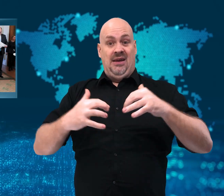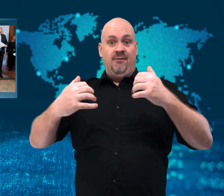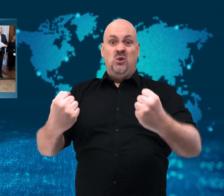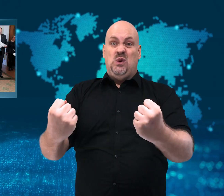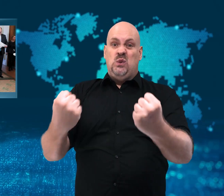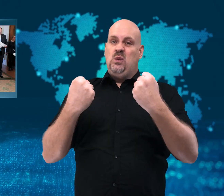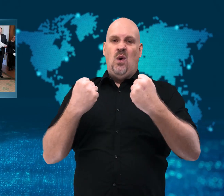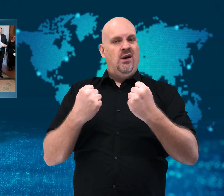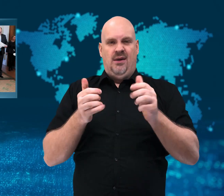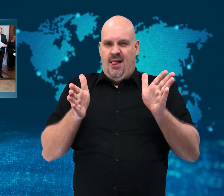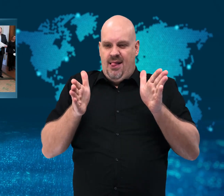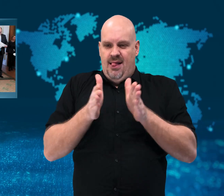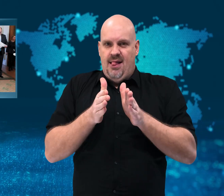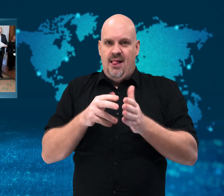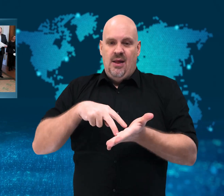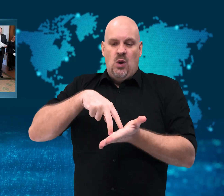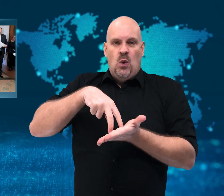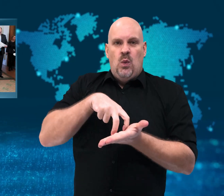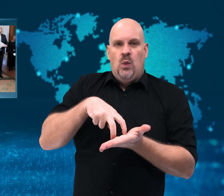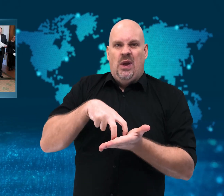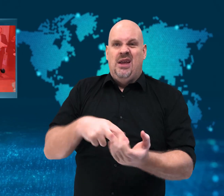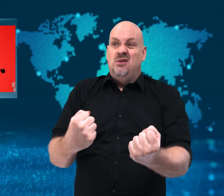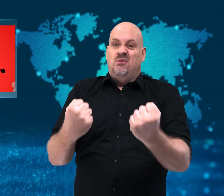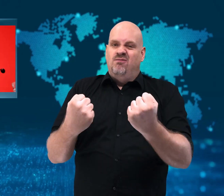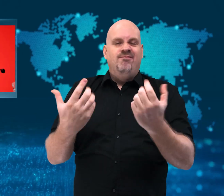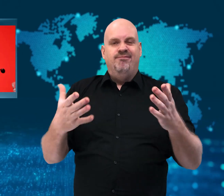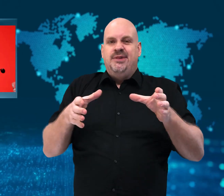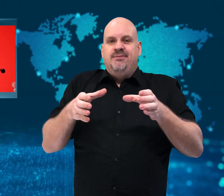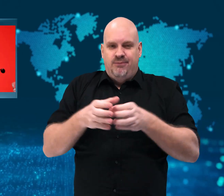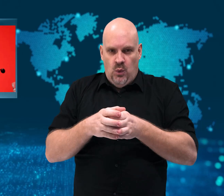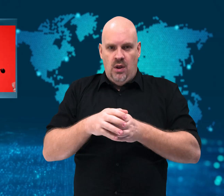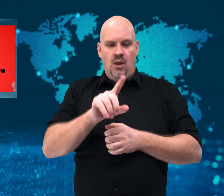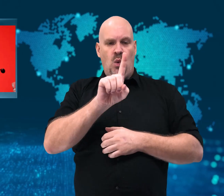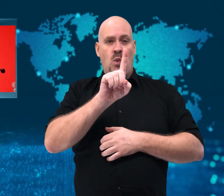100 seats in the 349-seat Parliament.